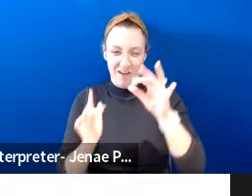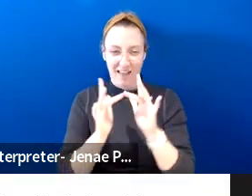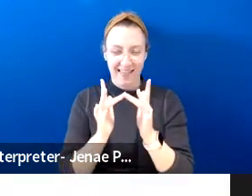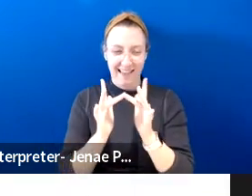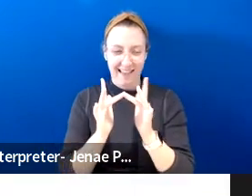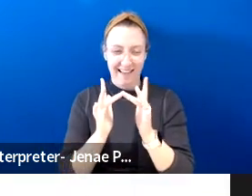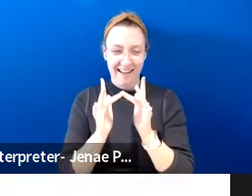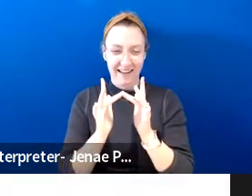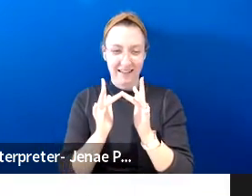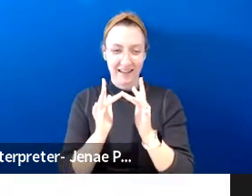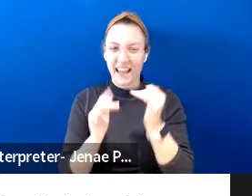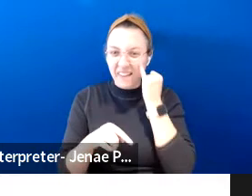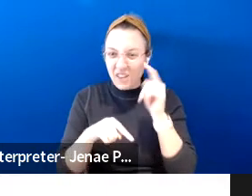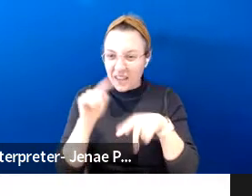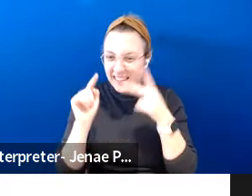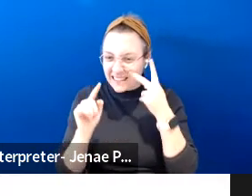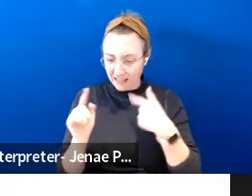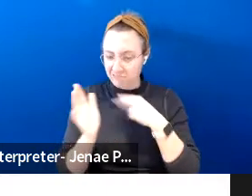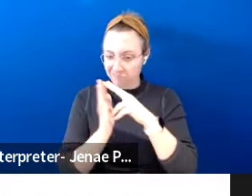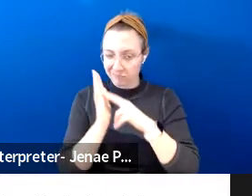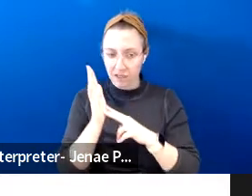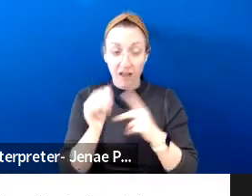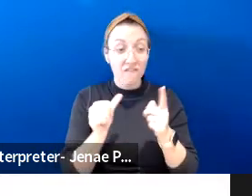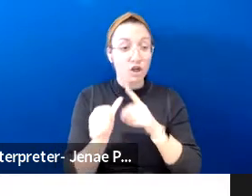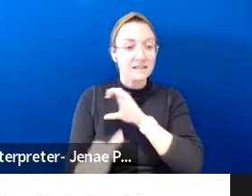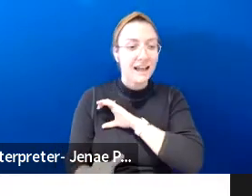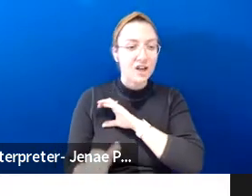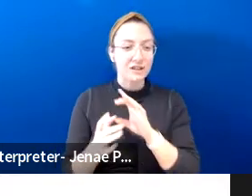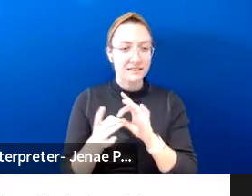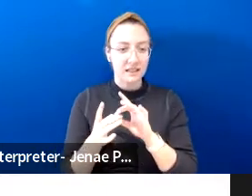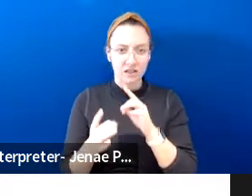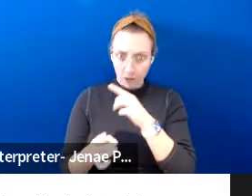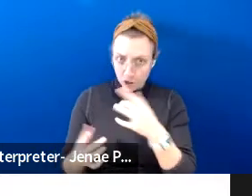If you're not able to see it, I'll read it. The first character says. Aren't you terrified? Of what?